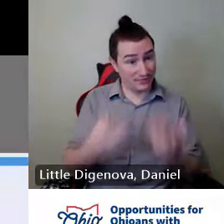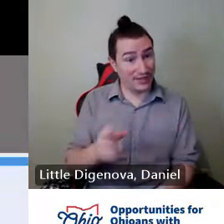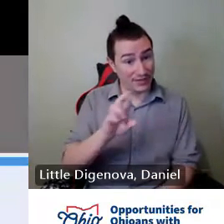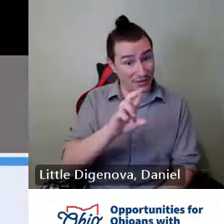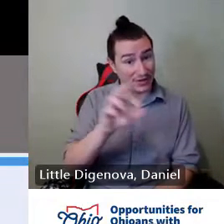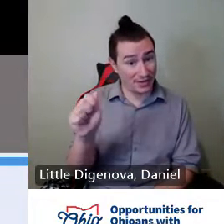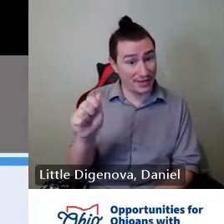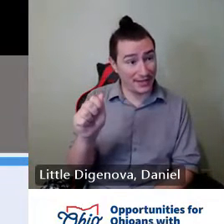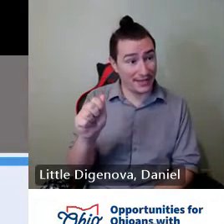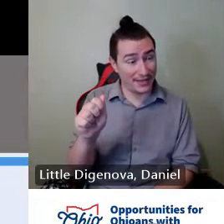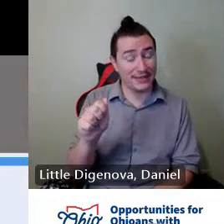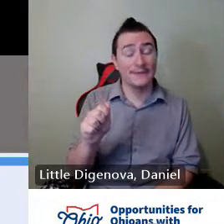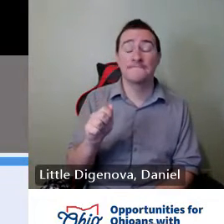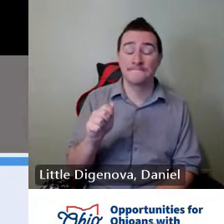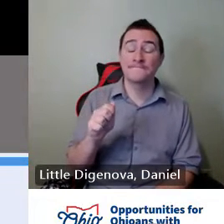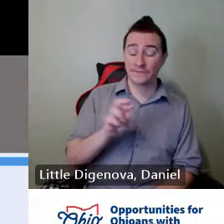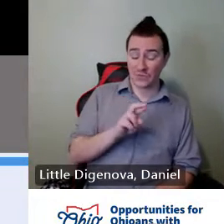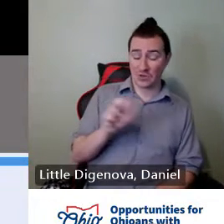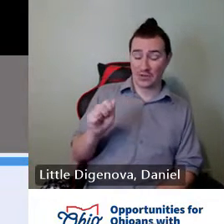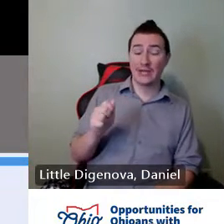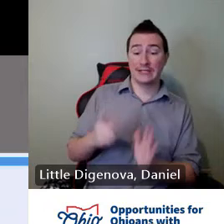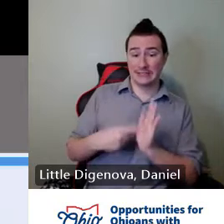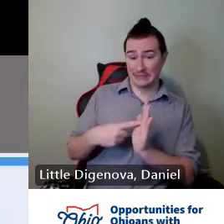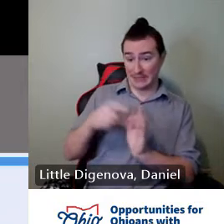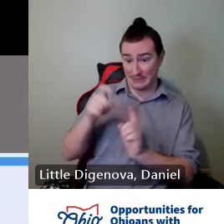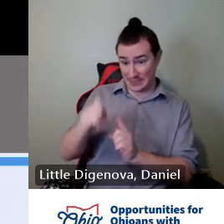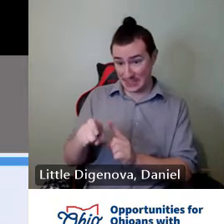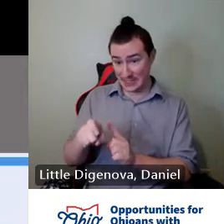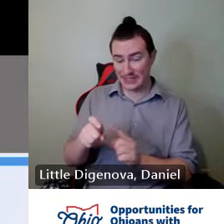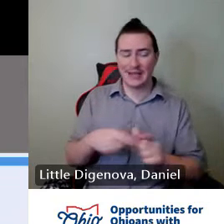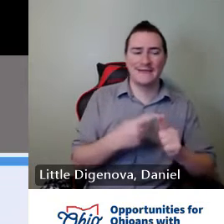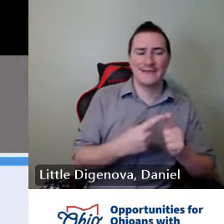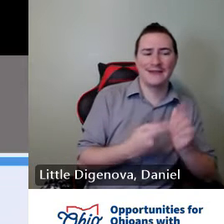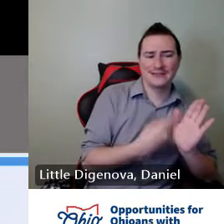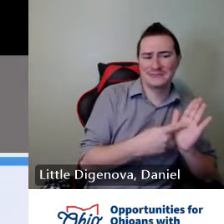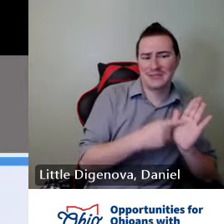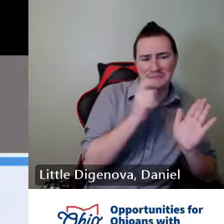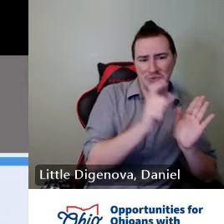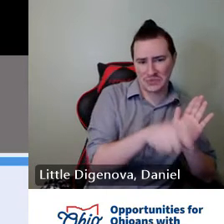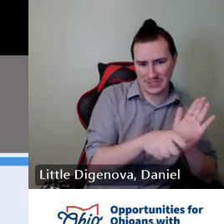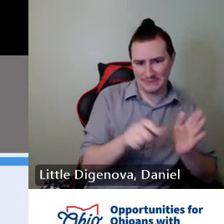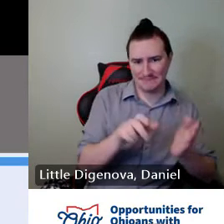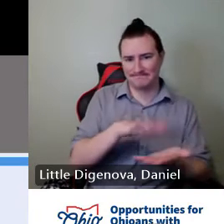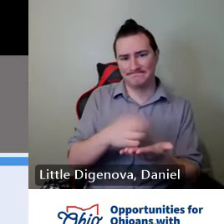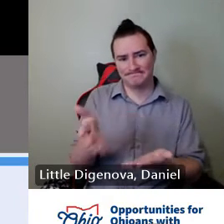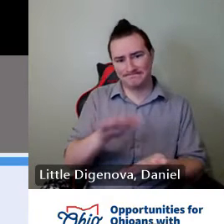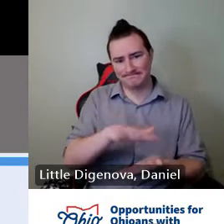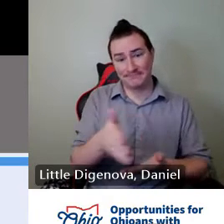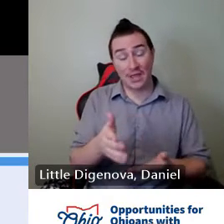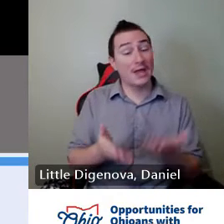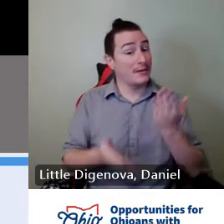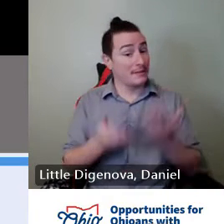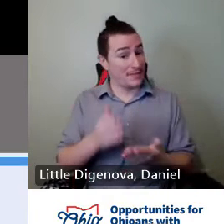certain times, and not others. Or one accommodation may be needed during periods of a high mood, and a different accommodation